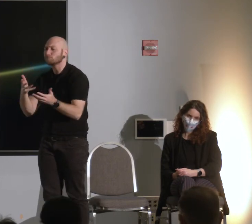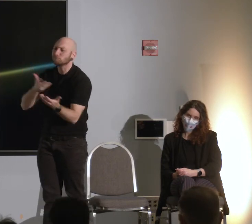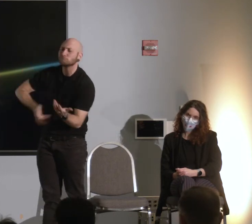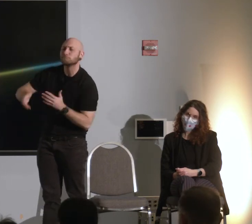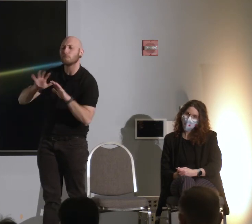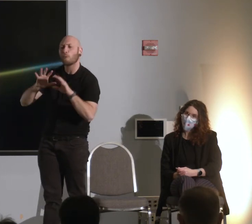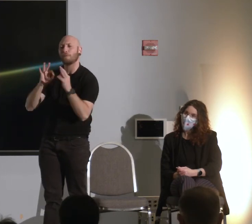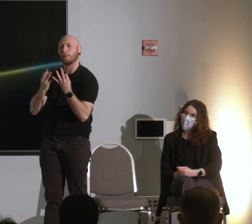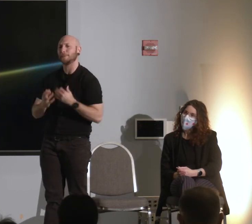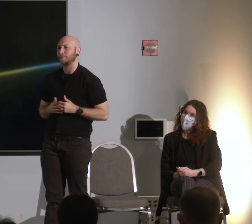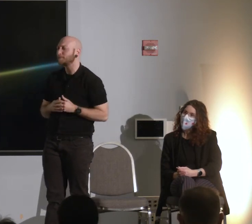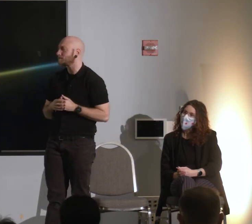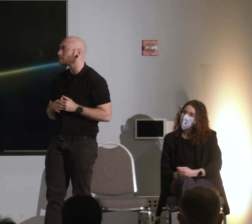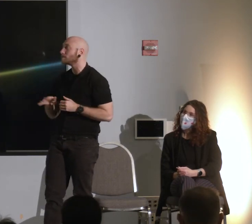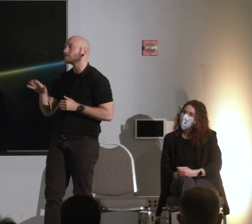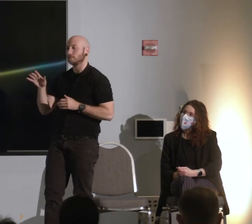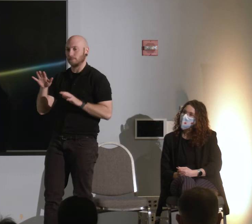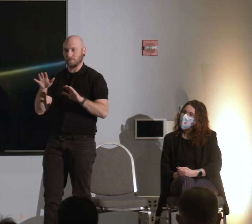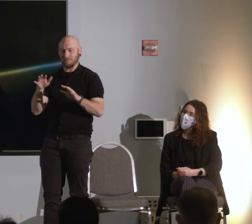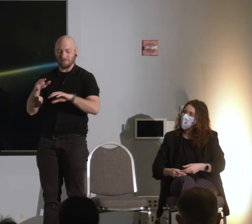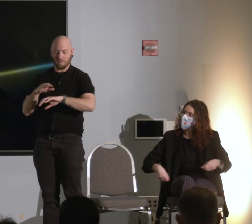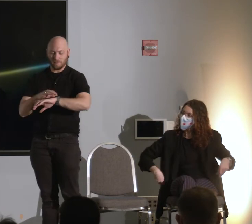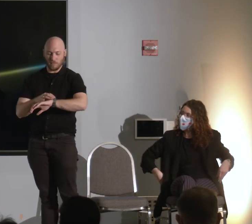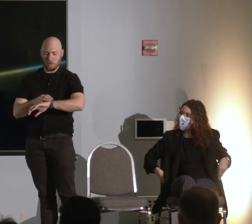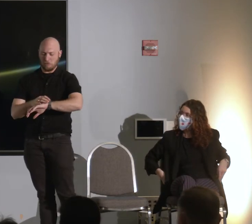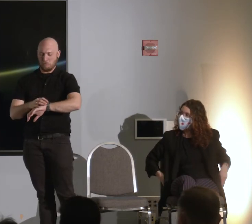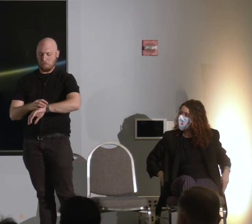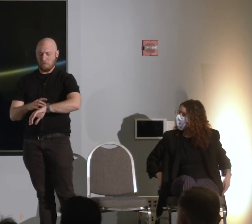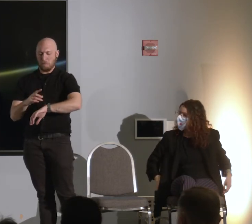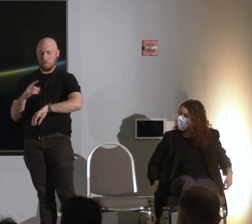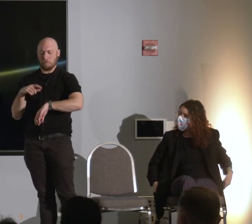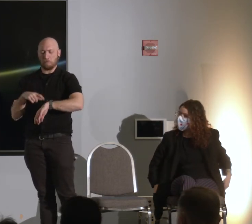Now, there's much more to say, but I don't think we have a lot of time left here.